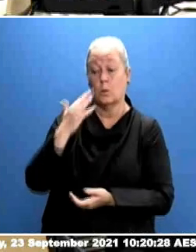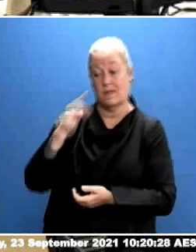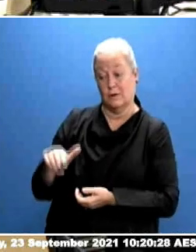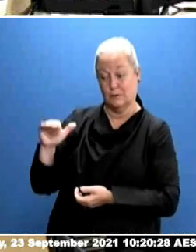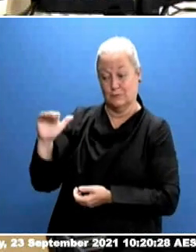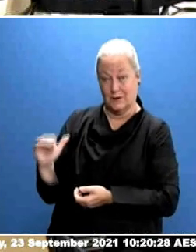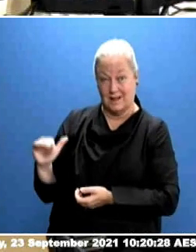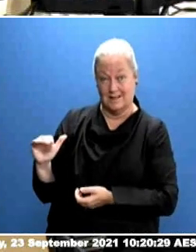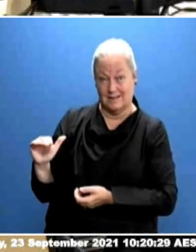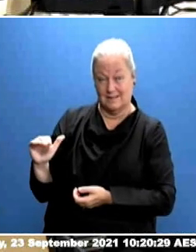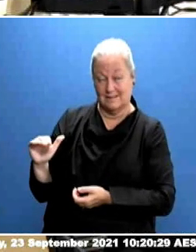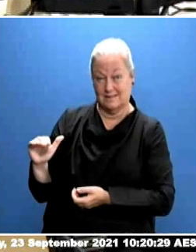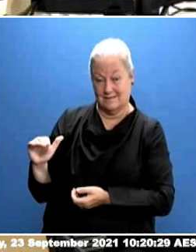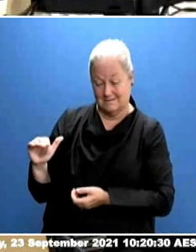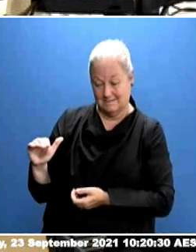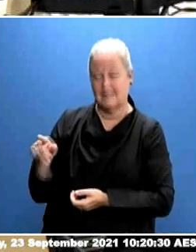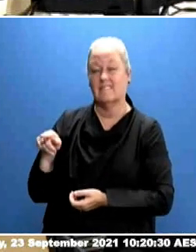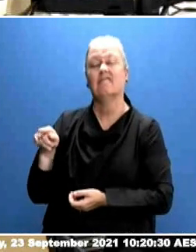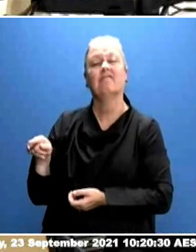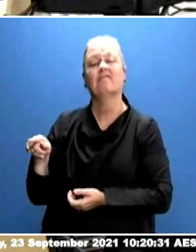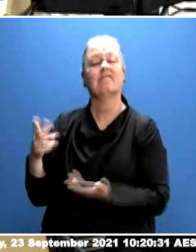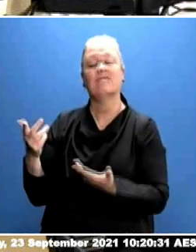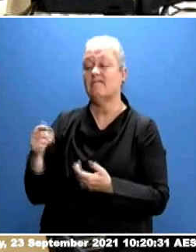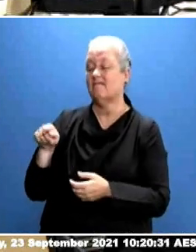from the Centre back into one of those other settings,